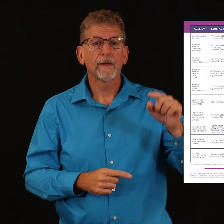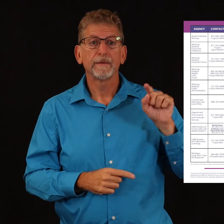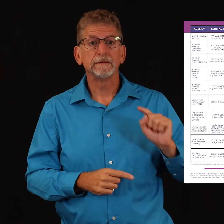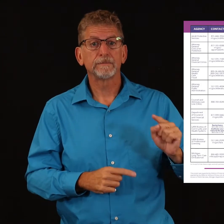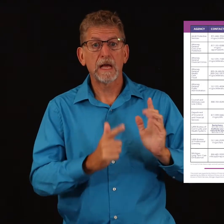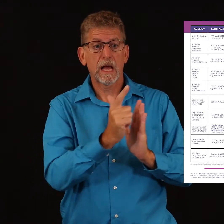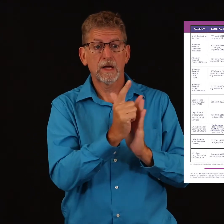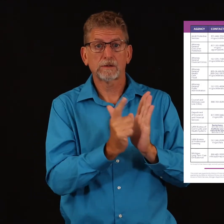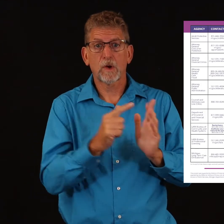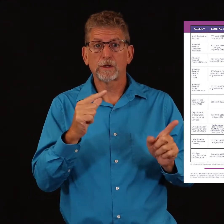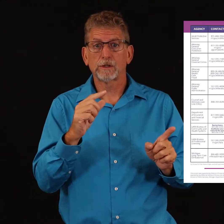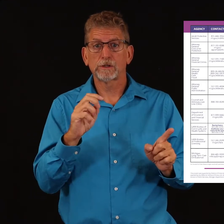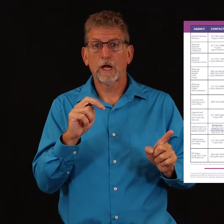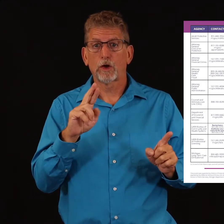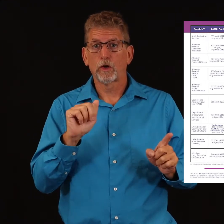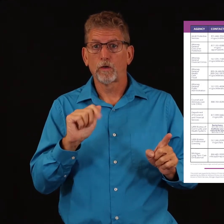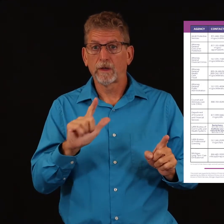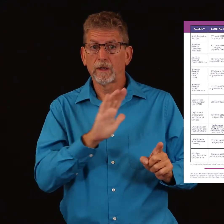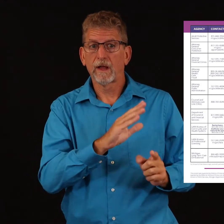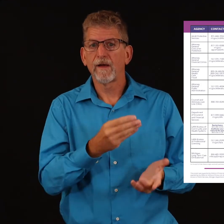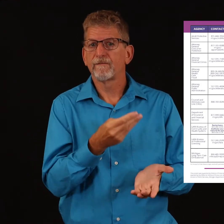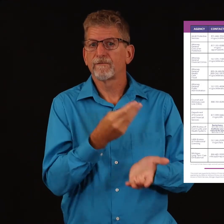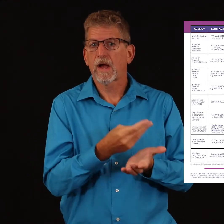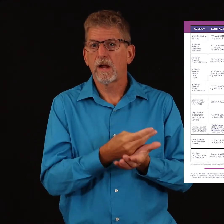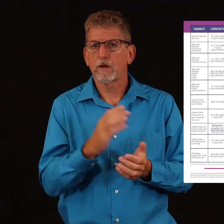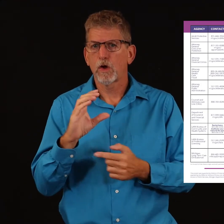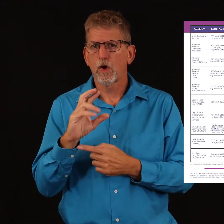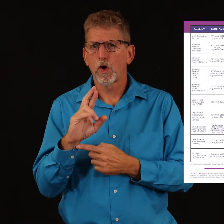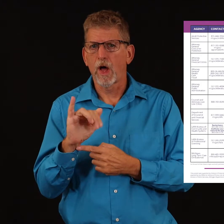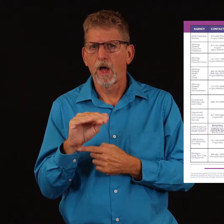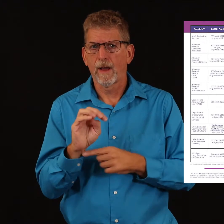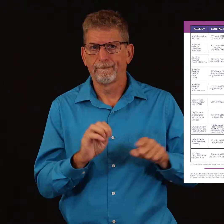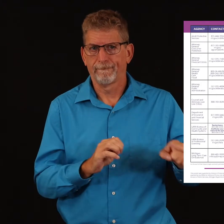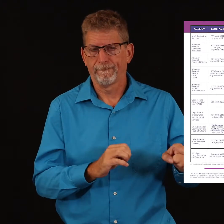Attorney General Financial Crimes